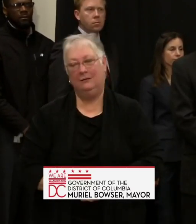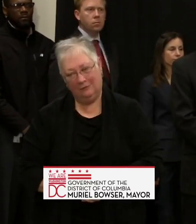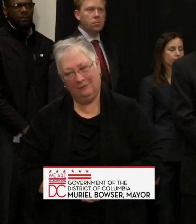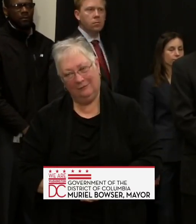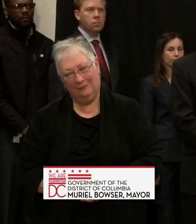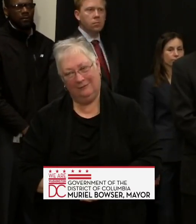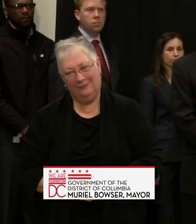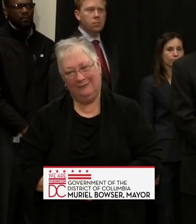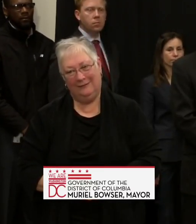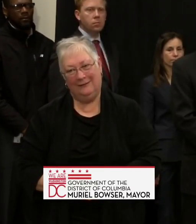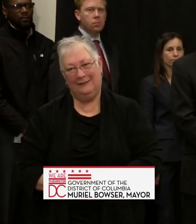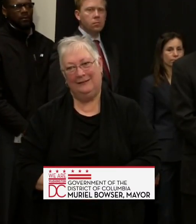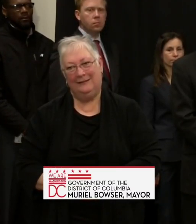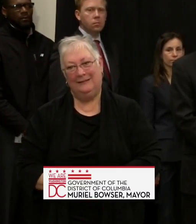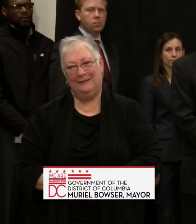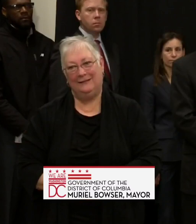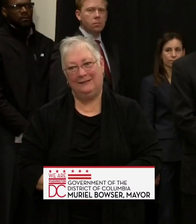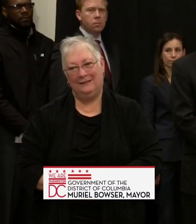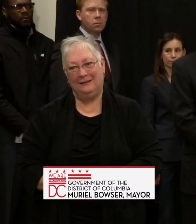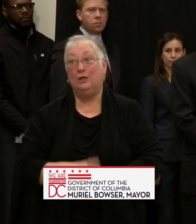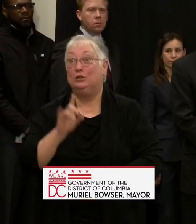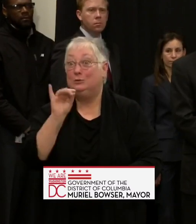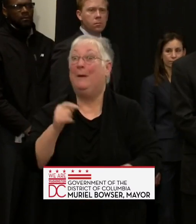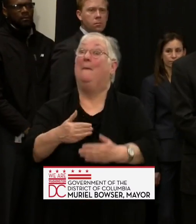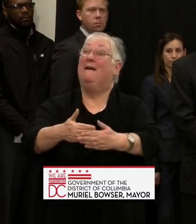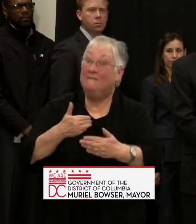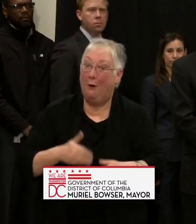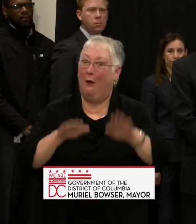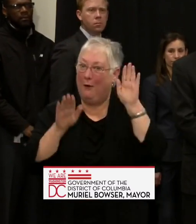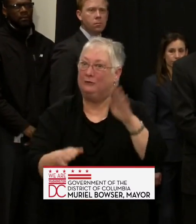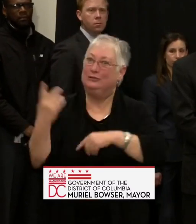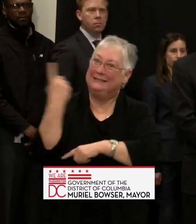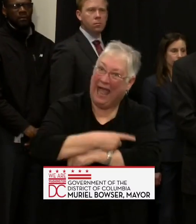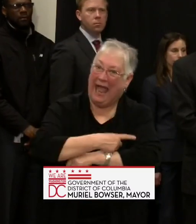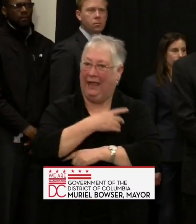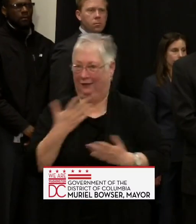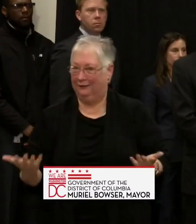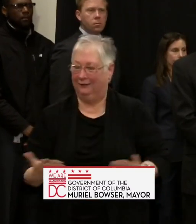OF THE SWEARING IN AND INAUGURATION ACTIVITIES.